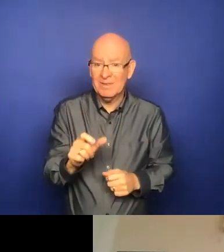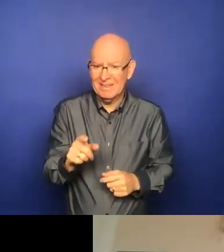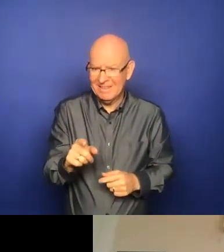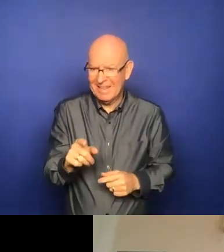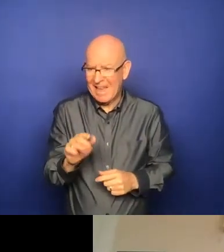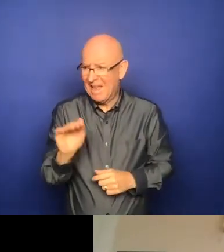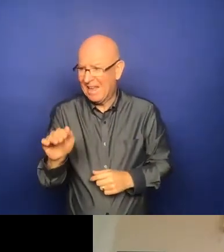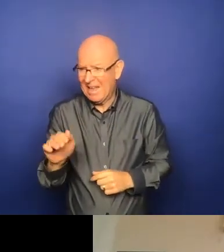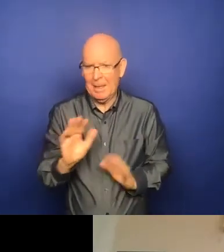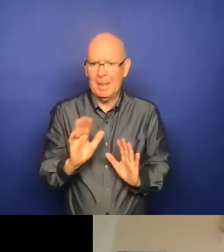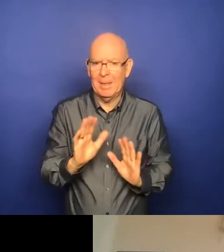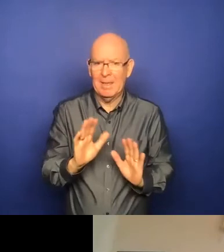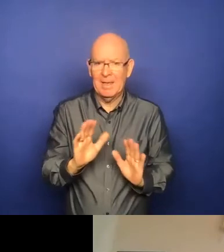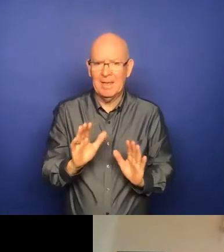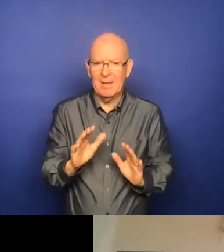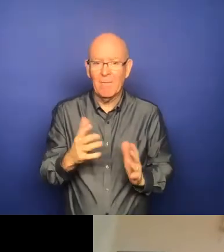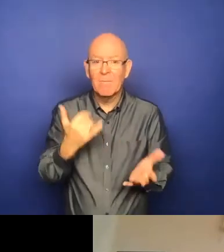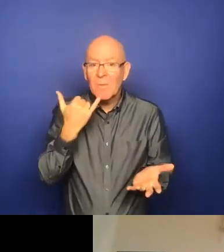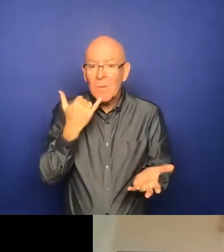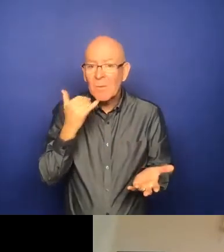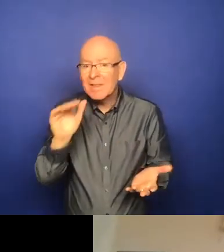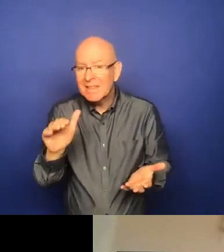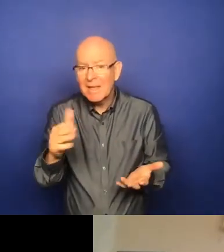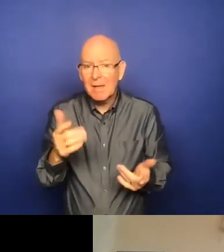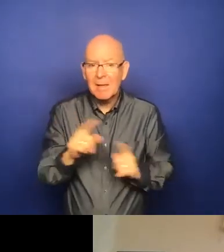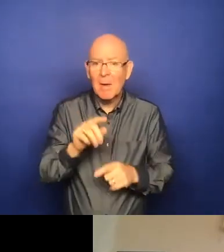you for clarifying that. It was a very